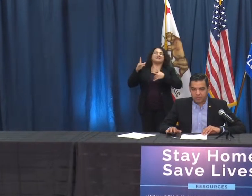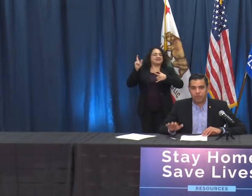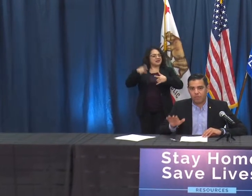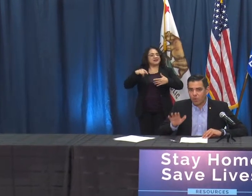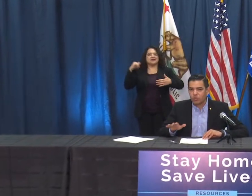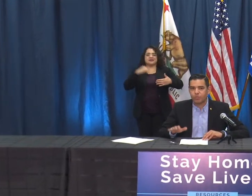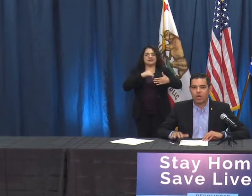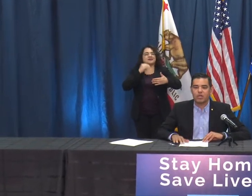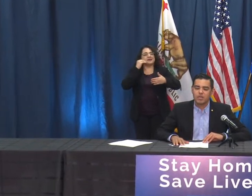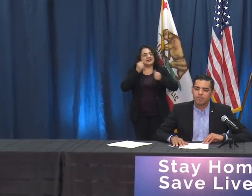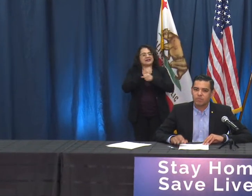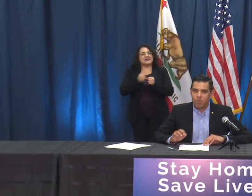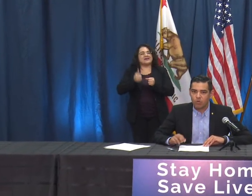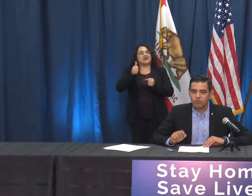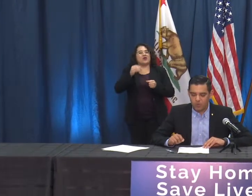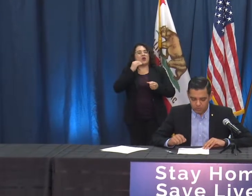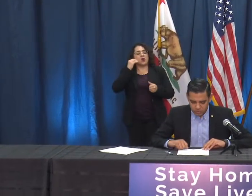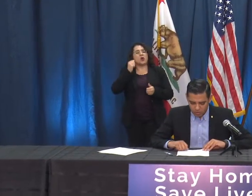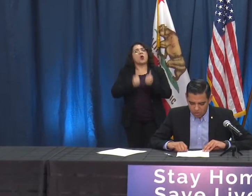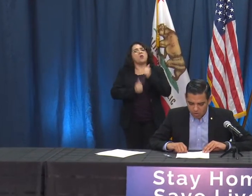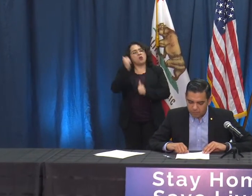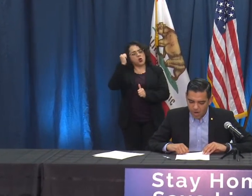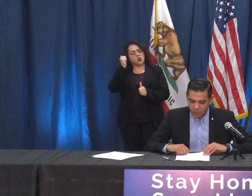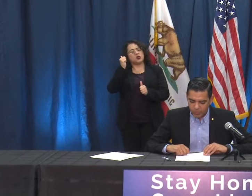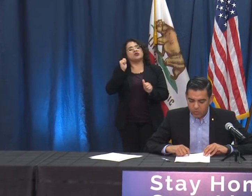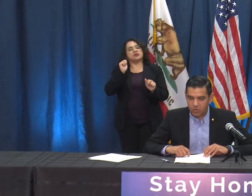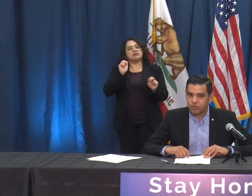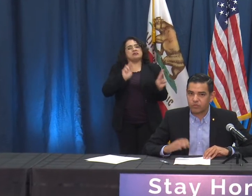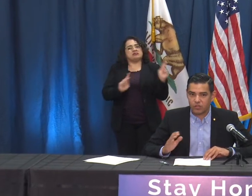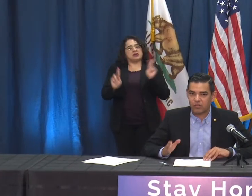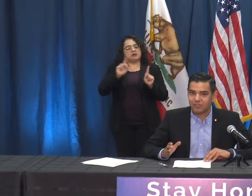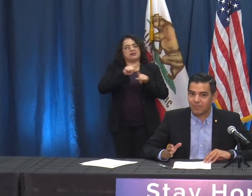think for the most part most folks are following the orders. There still are some